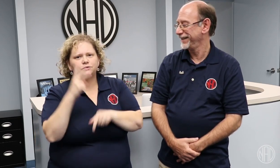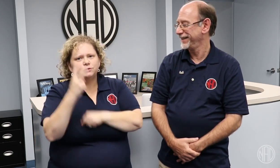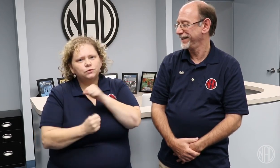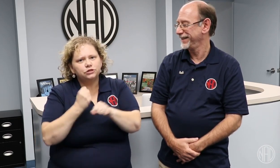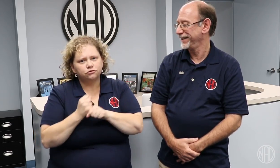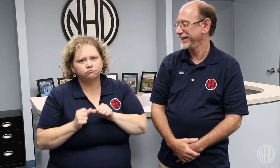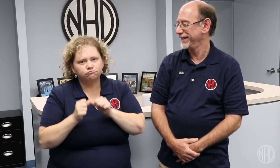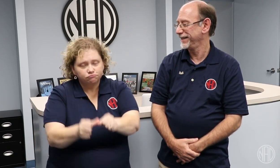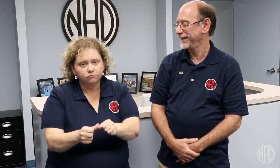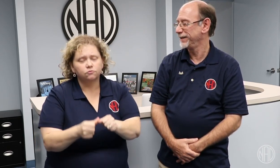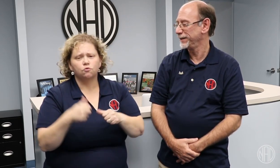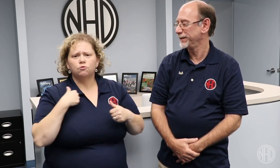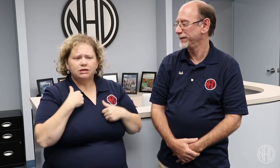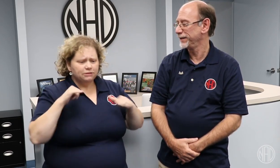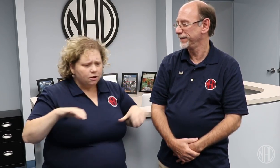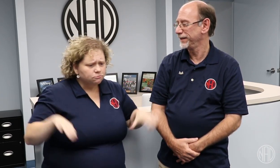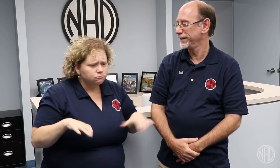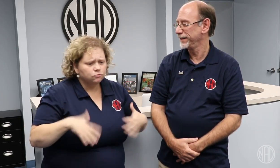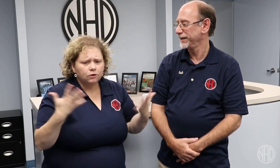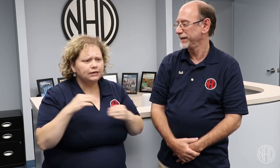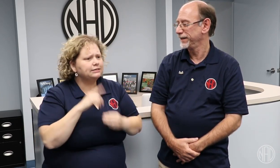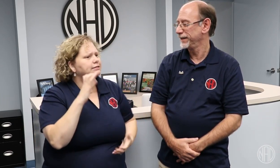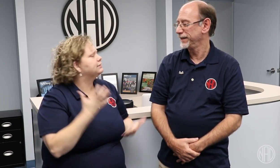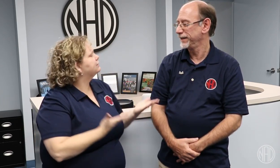two more years left in my term.